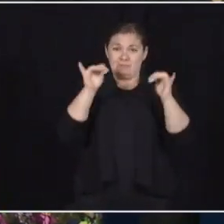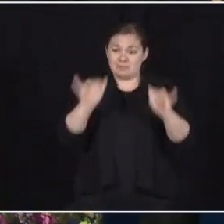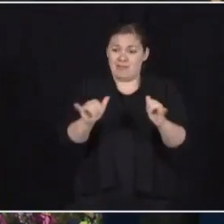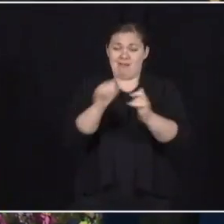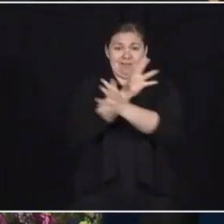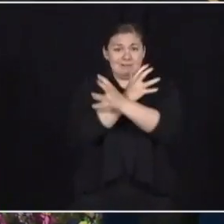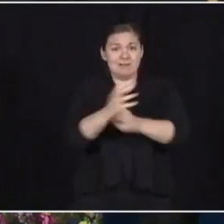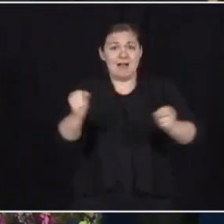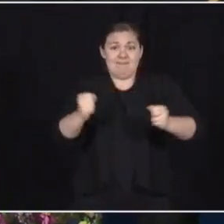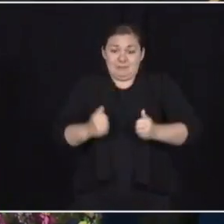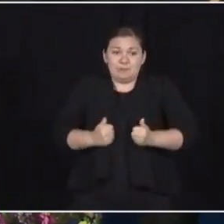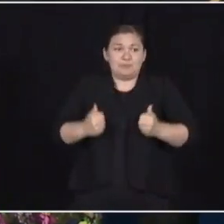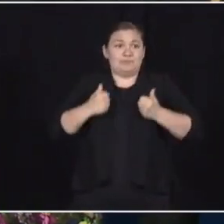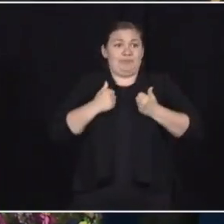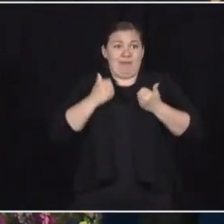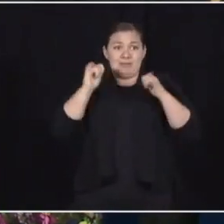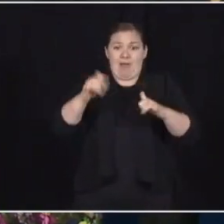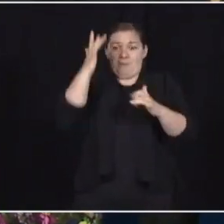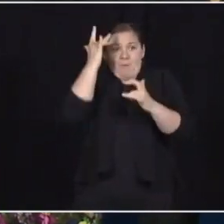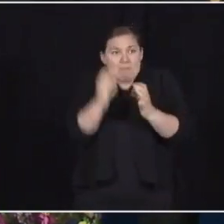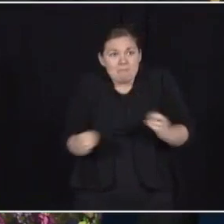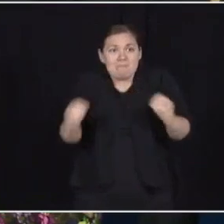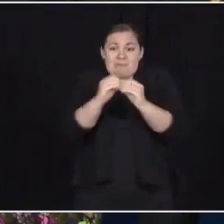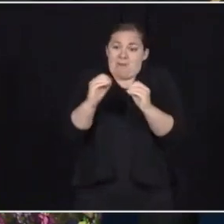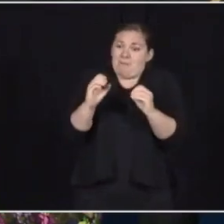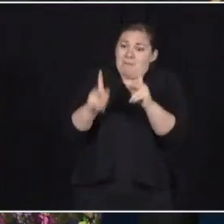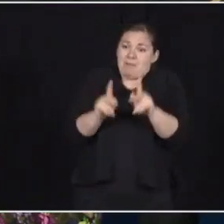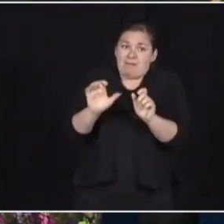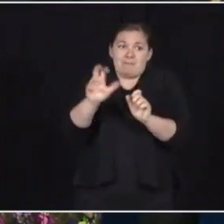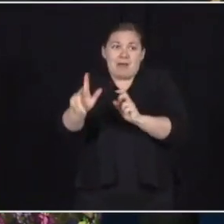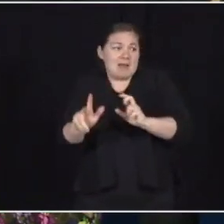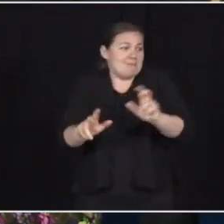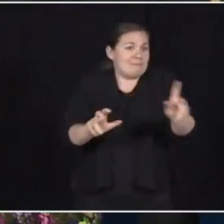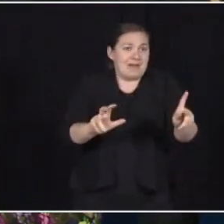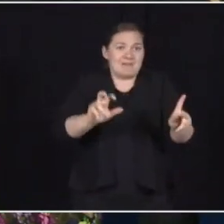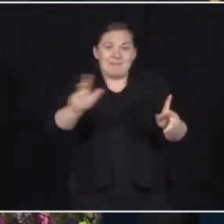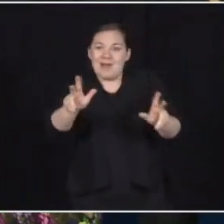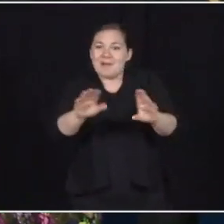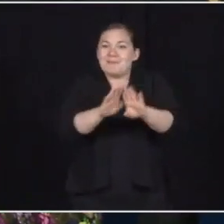more -- sent more people back to work, as we continue to reopen the economy.